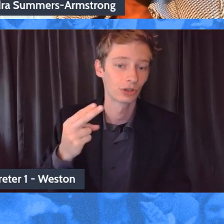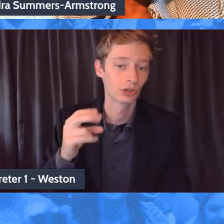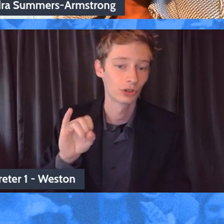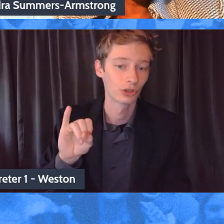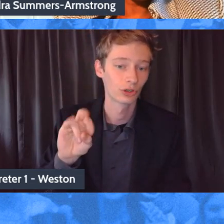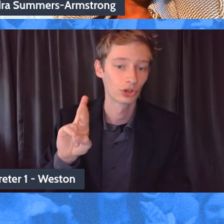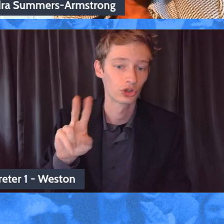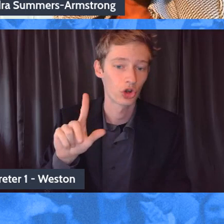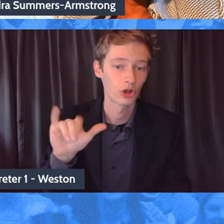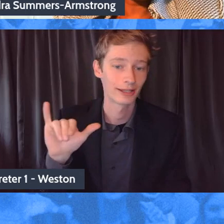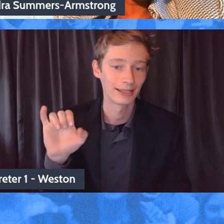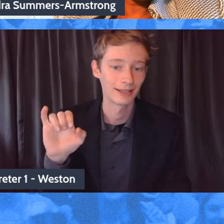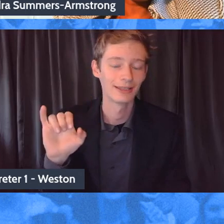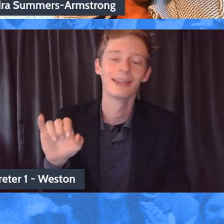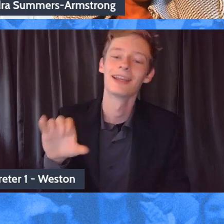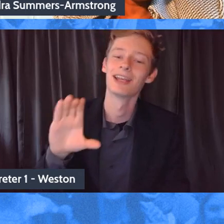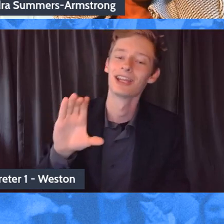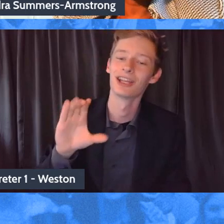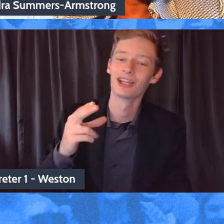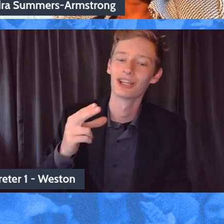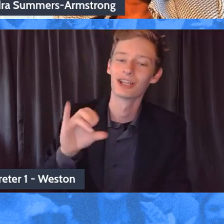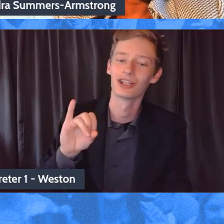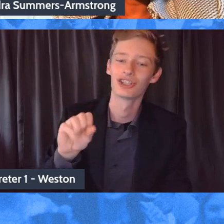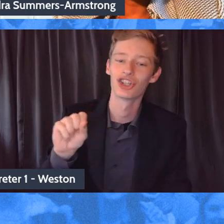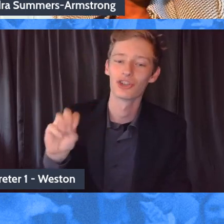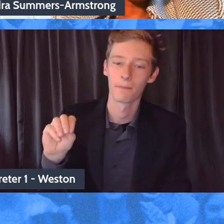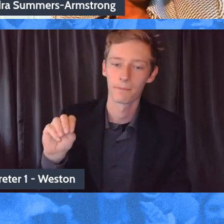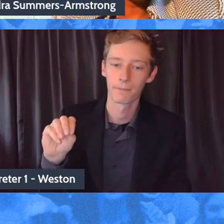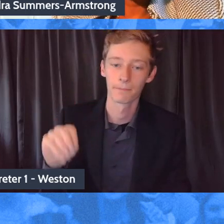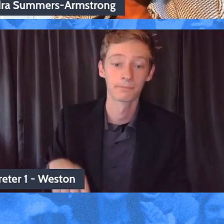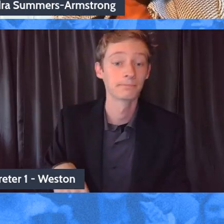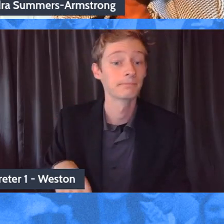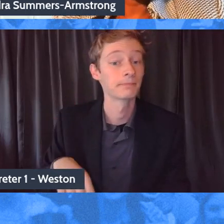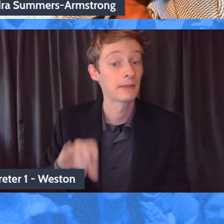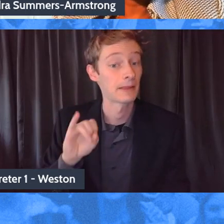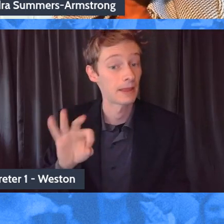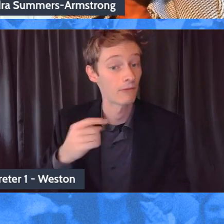If we are not at the table, we are on the menu.